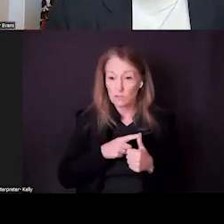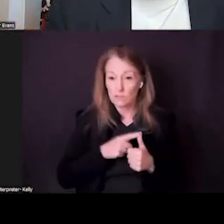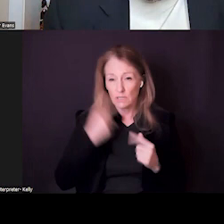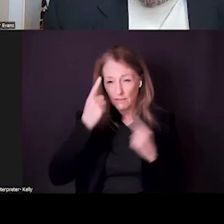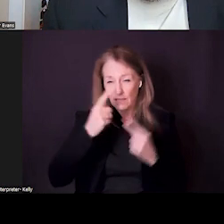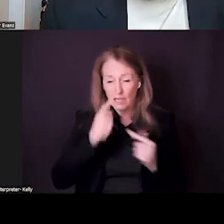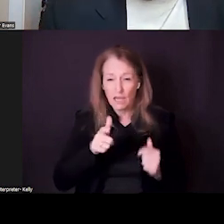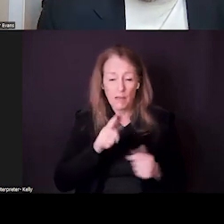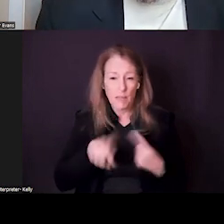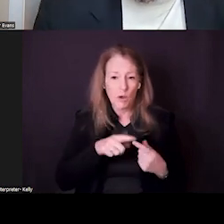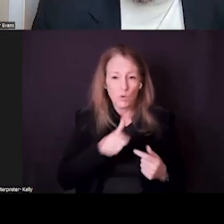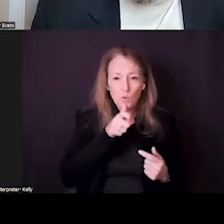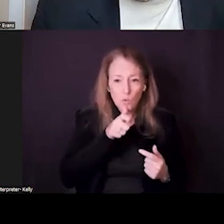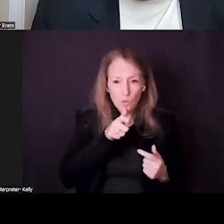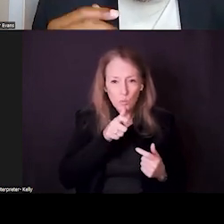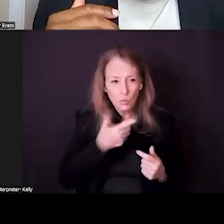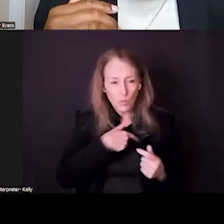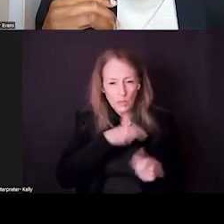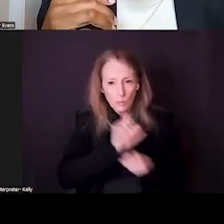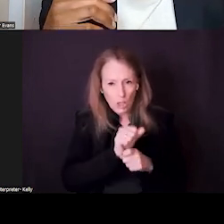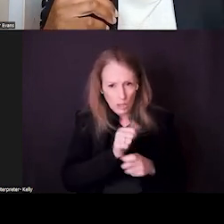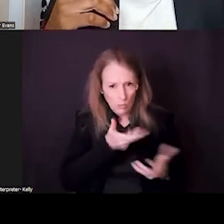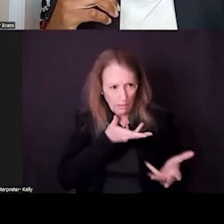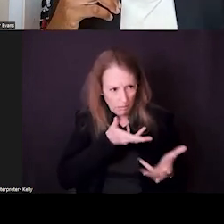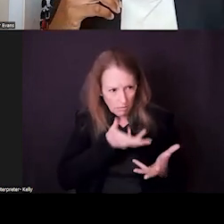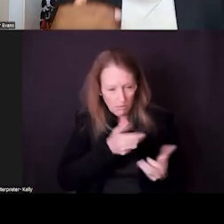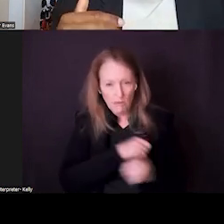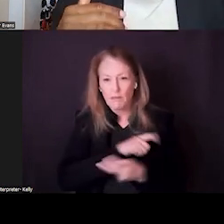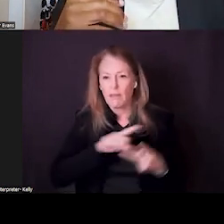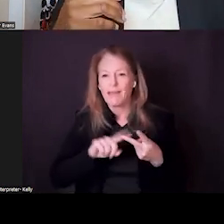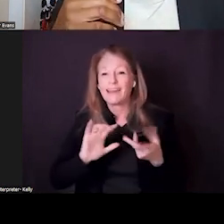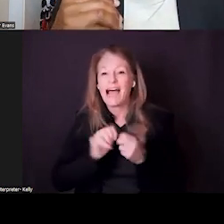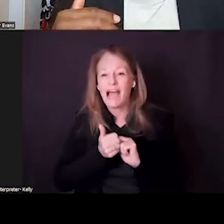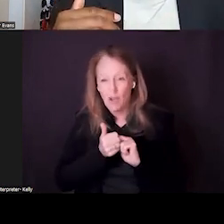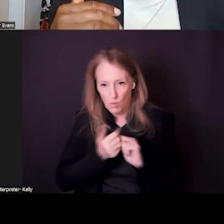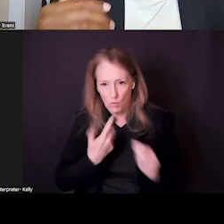THINK HOW WE ARE WORKING WITH PEOPLE, BUT WE ALSO NEED TO RETHINK